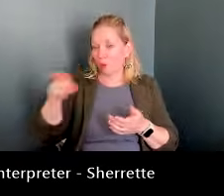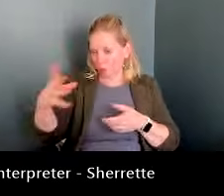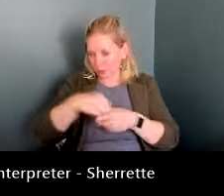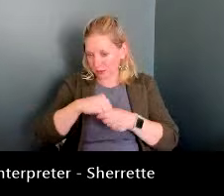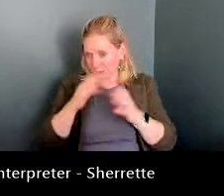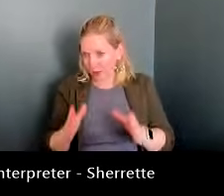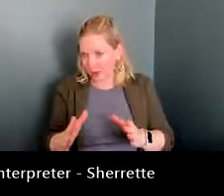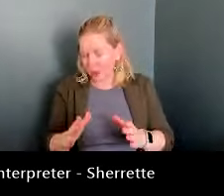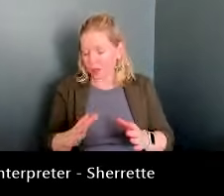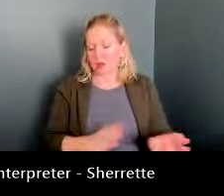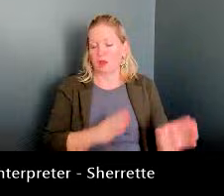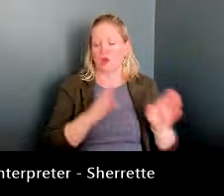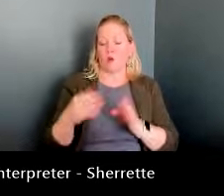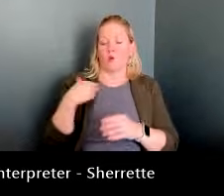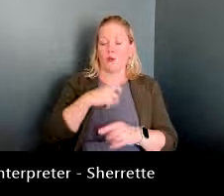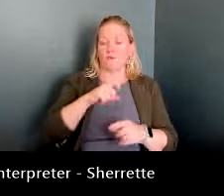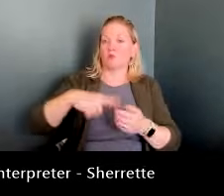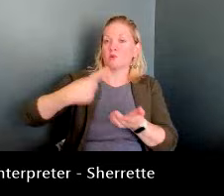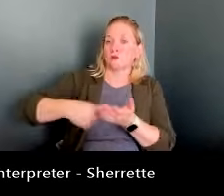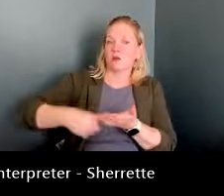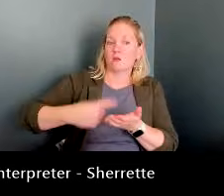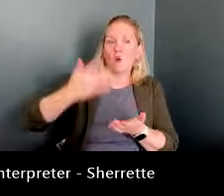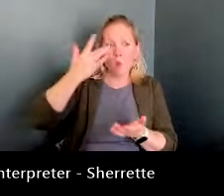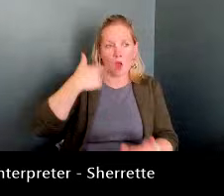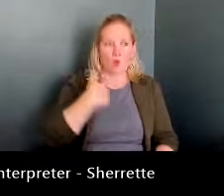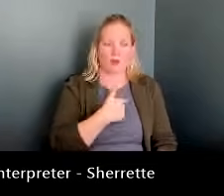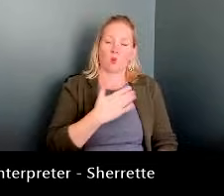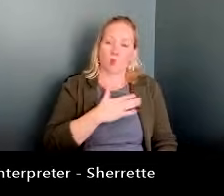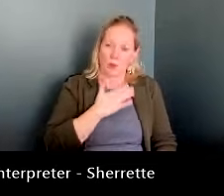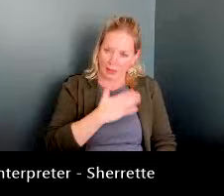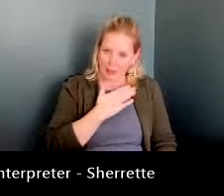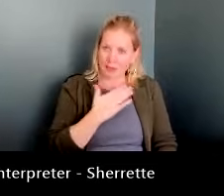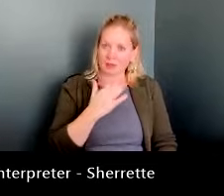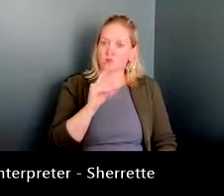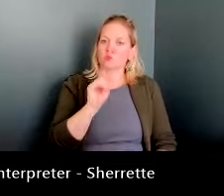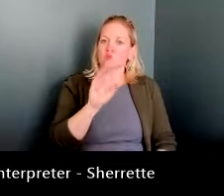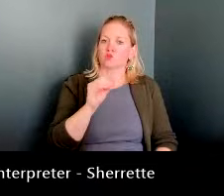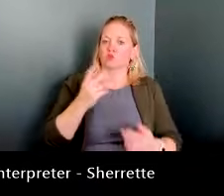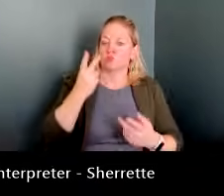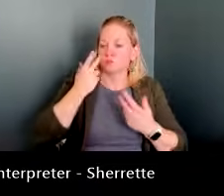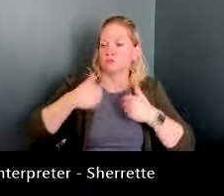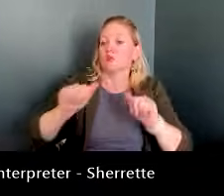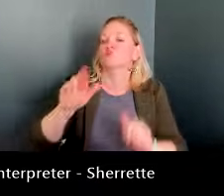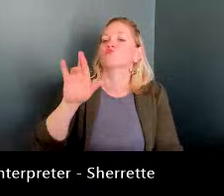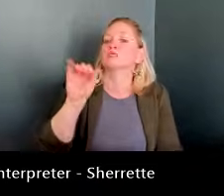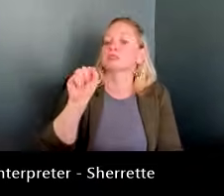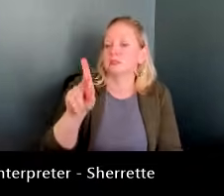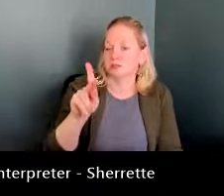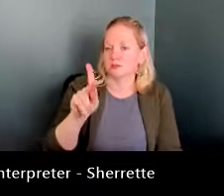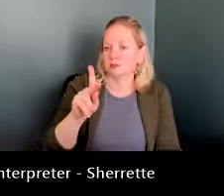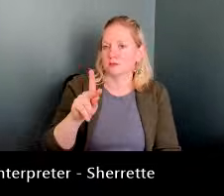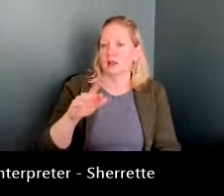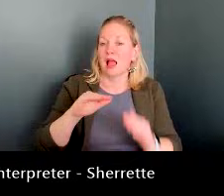risks that we're going to put this person under are reasonable in relation to those benefits, and